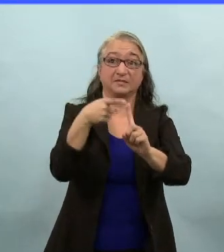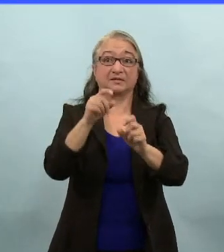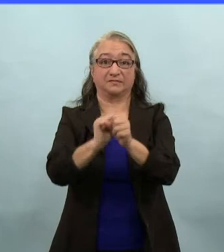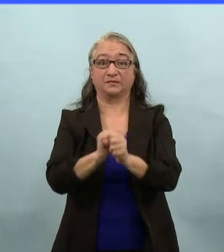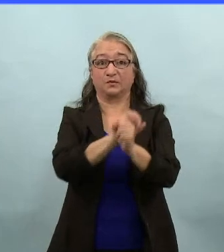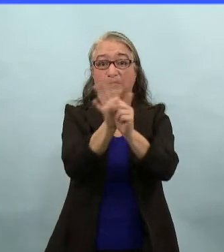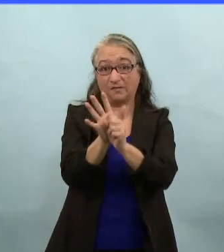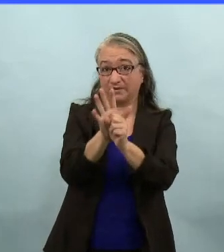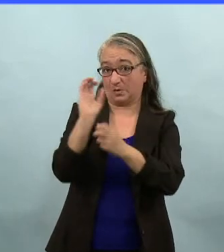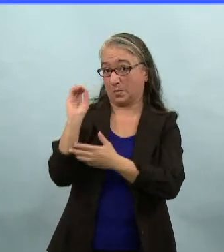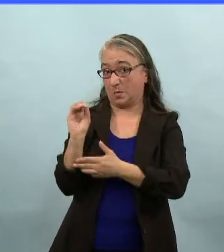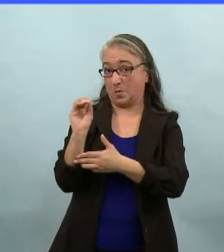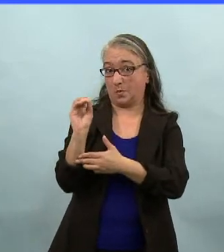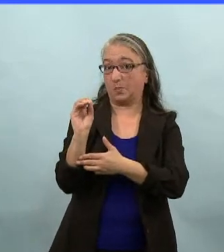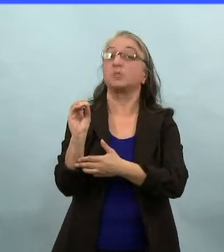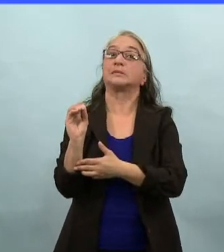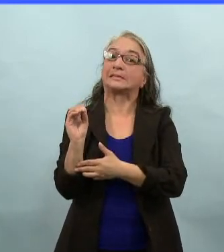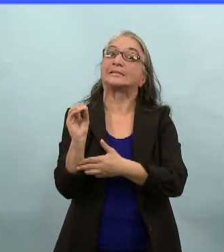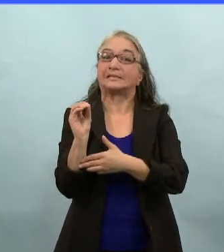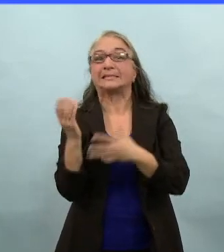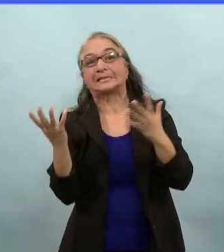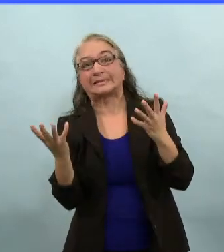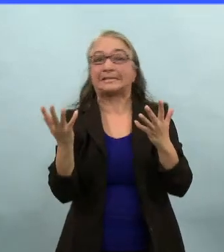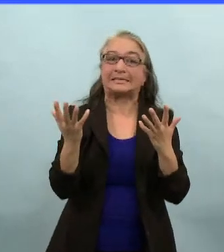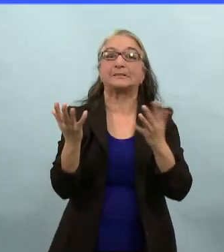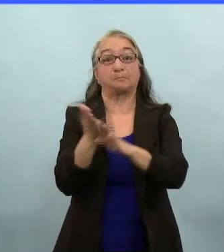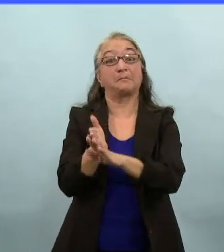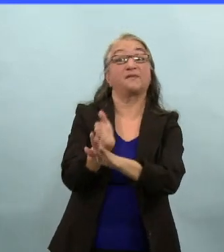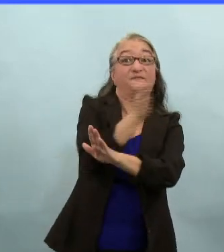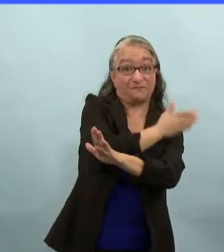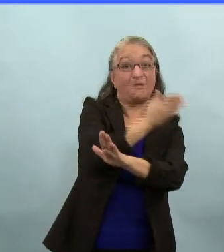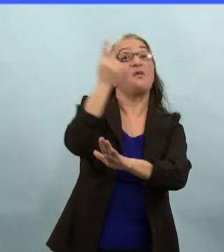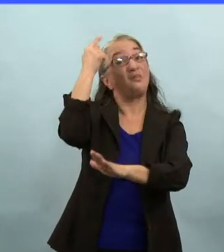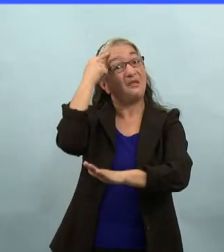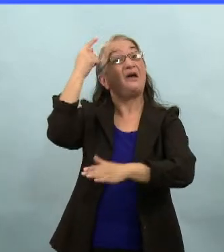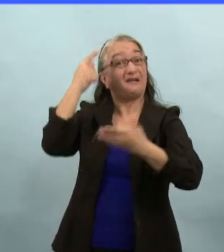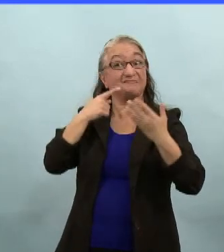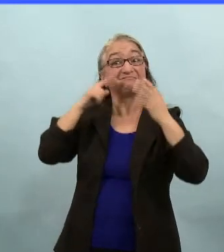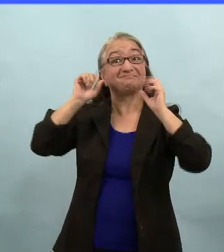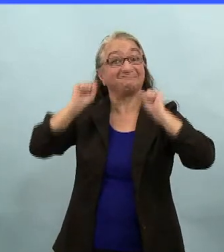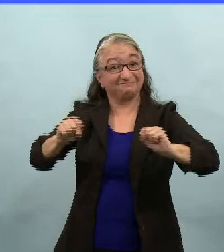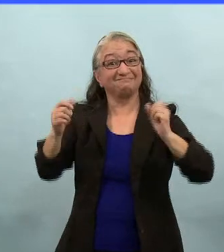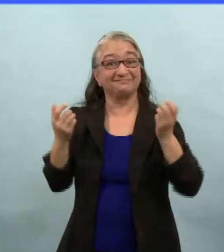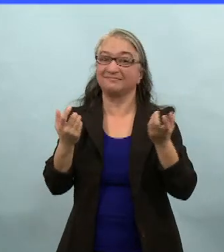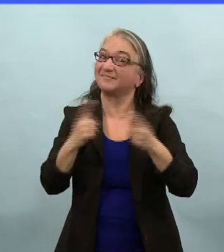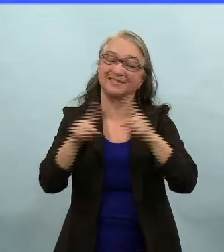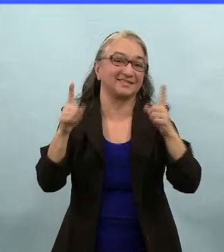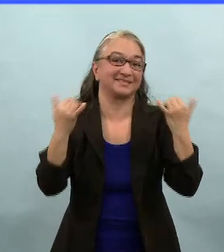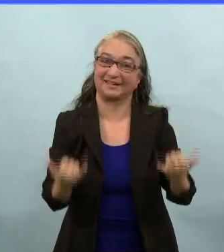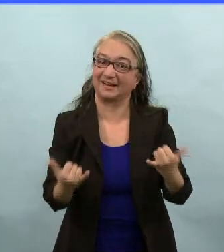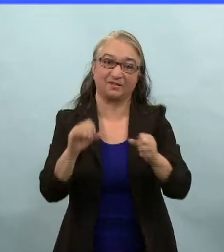but this data that comes from december and is manitoba data is very reassuring